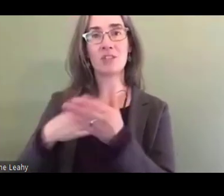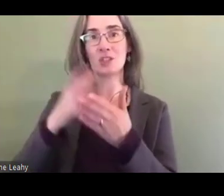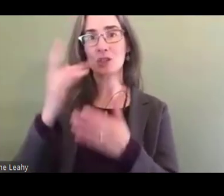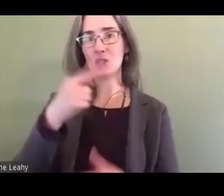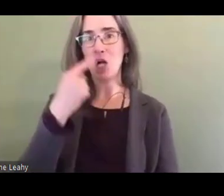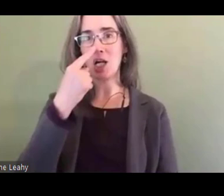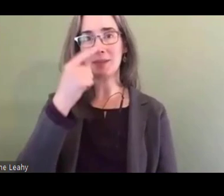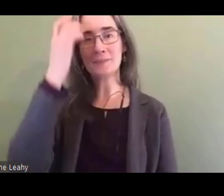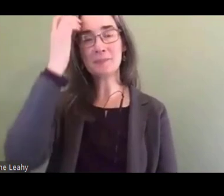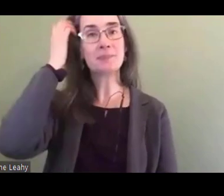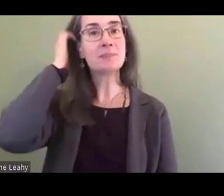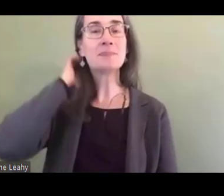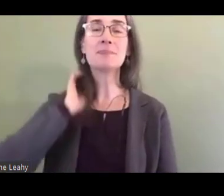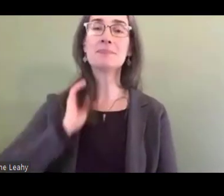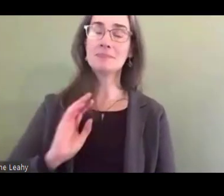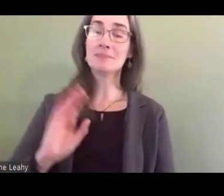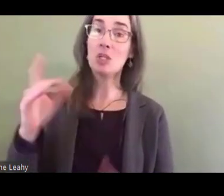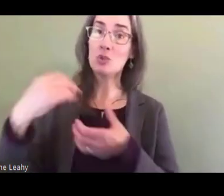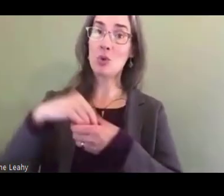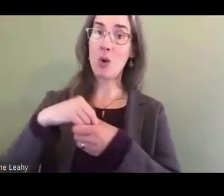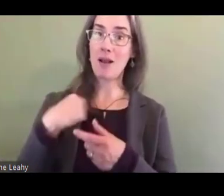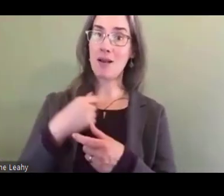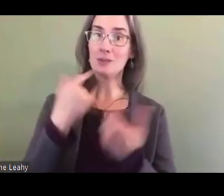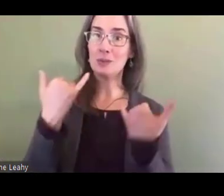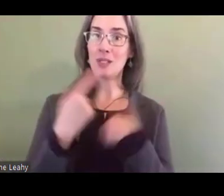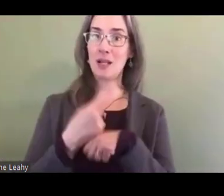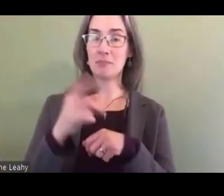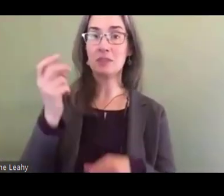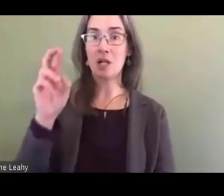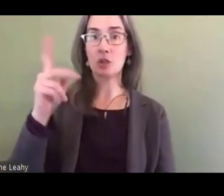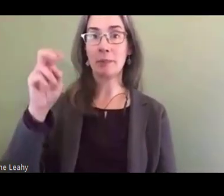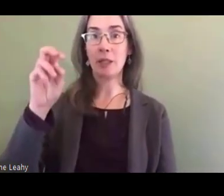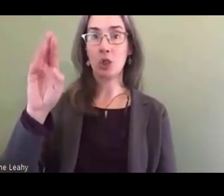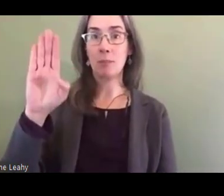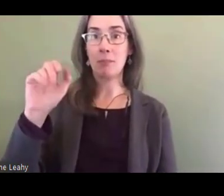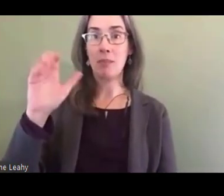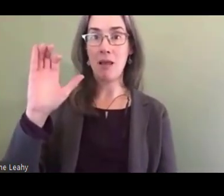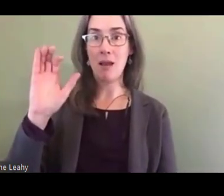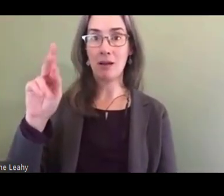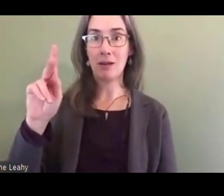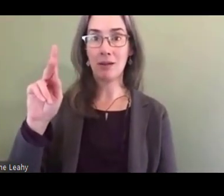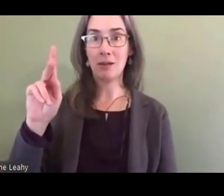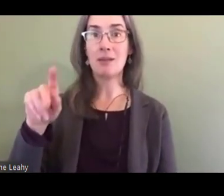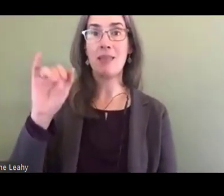Joining us today, Dr. Peter Blanck, Chairman of the Burton Blatt Institute at Syracuse University.